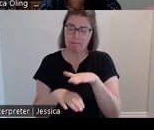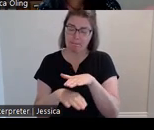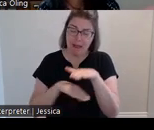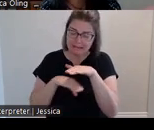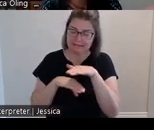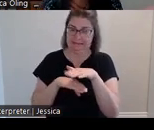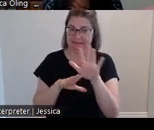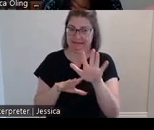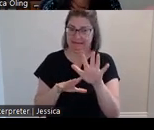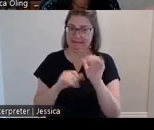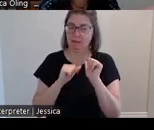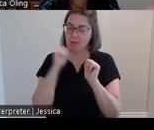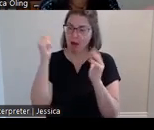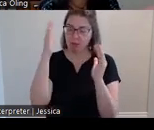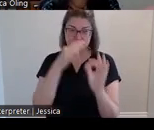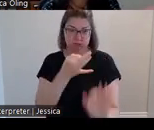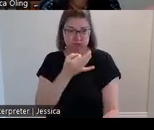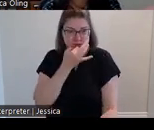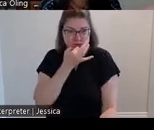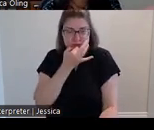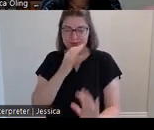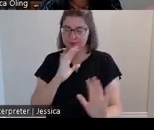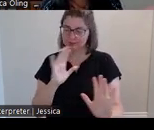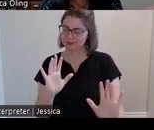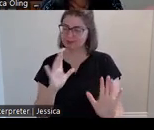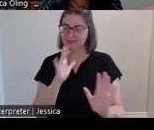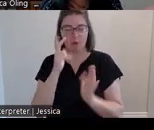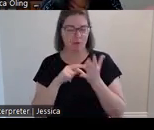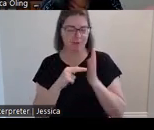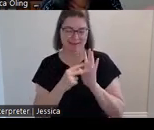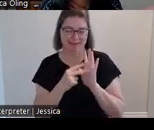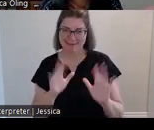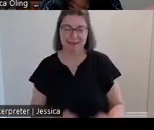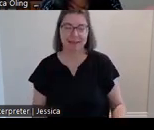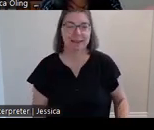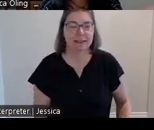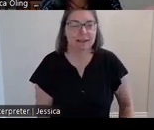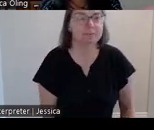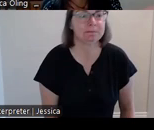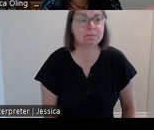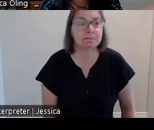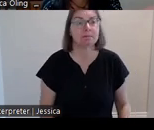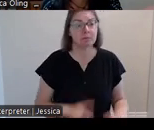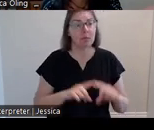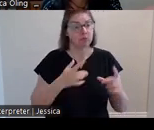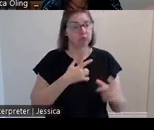We were not expecting people to become experts, um, but we wanted people to be supported in that goal.